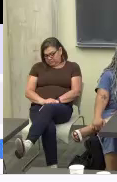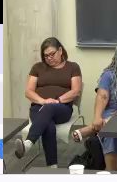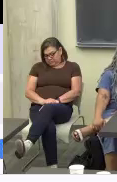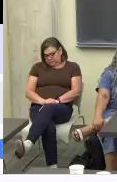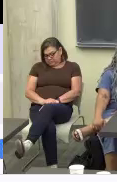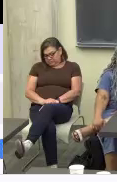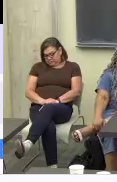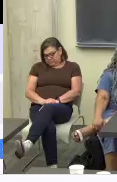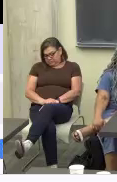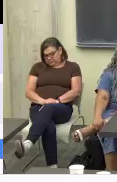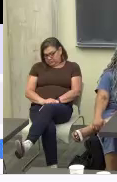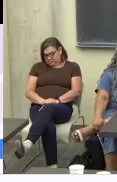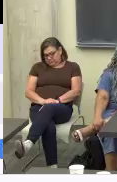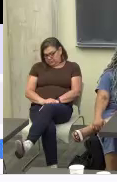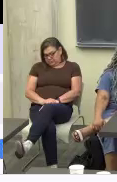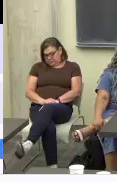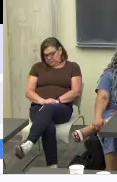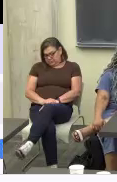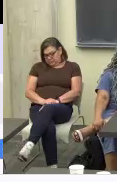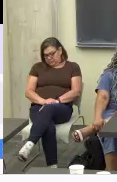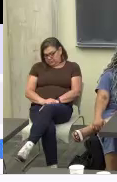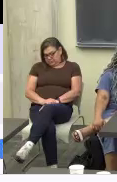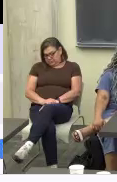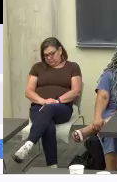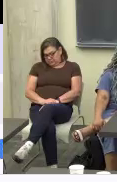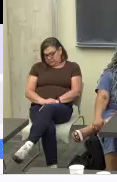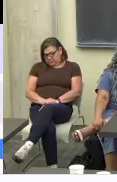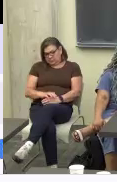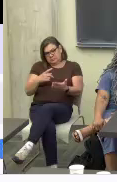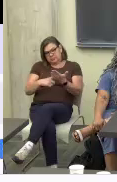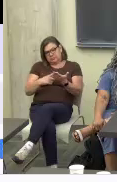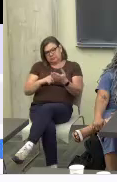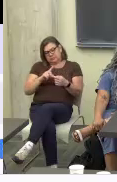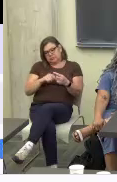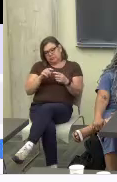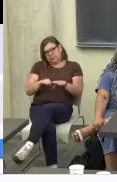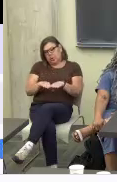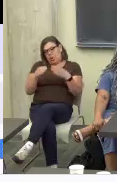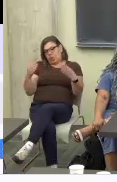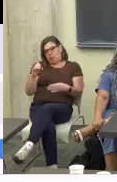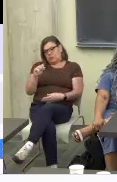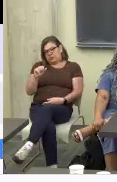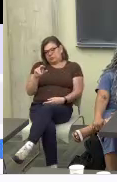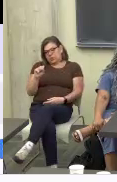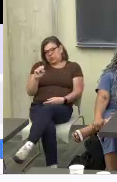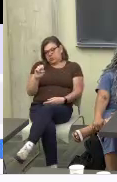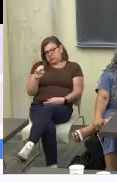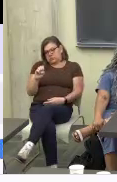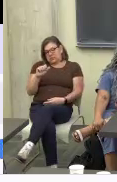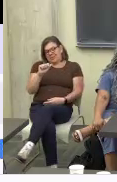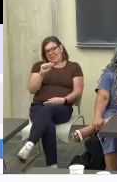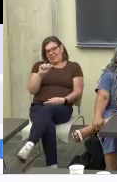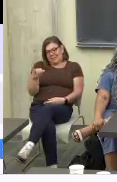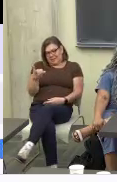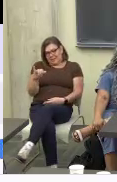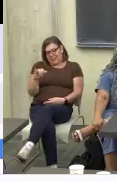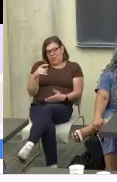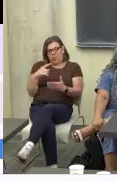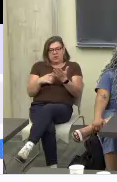it. When you talk about the um open source and ai what is the opportunity or the issue there?